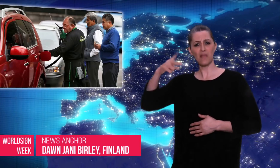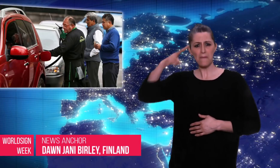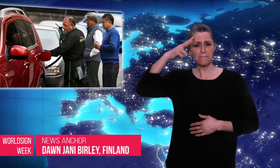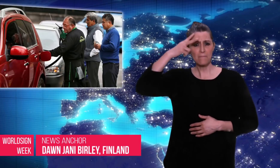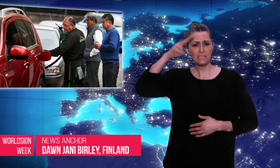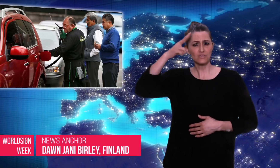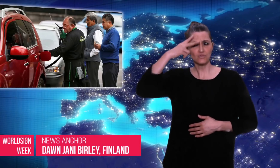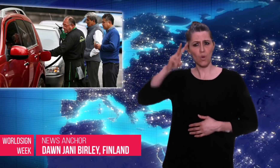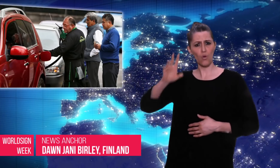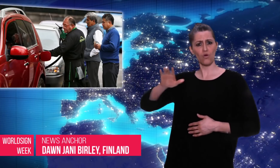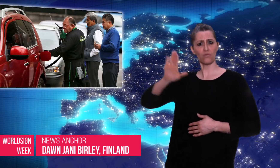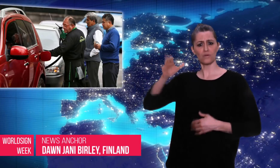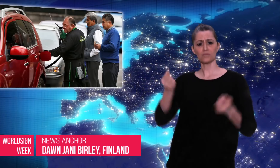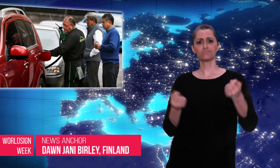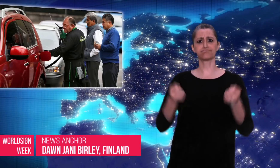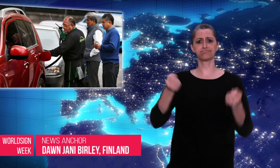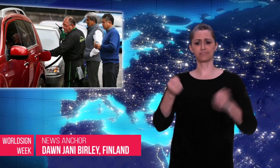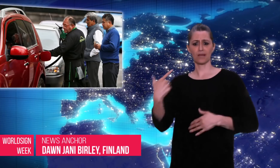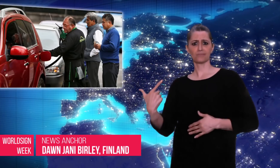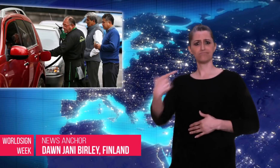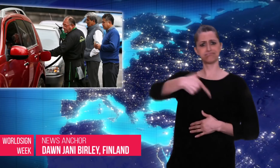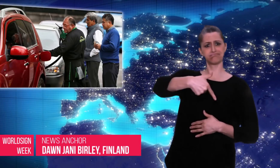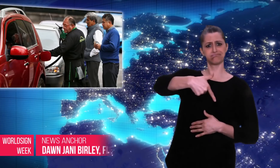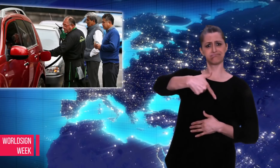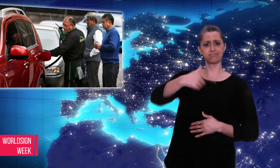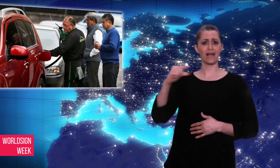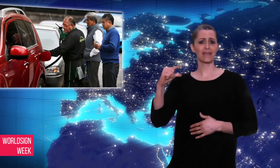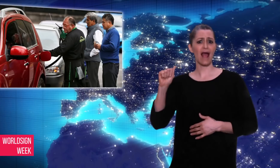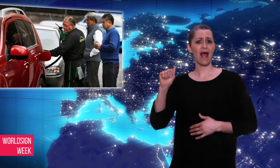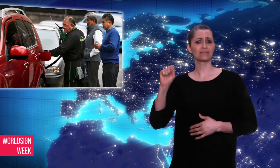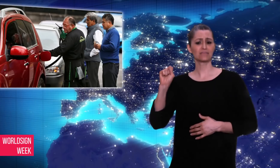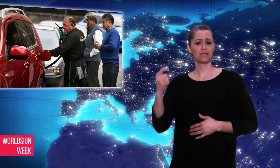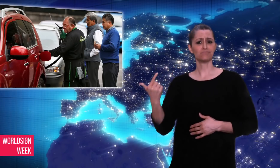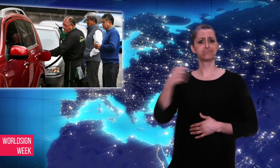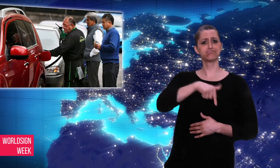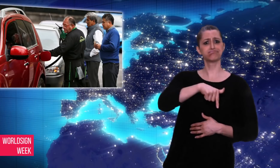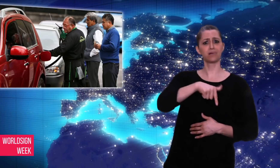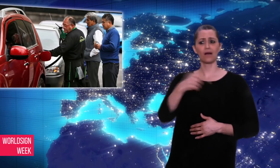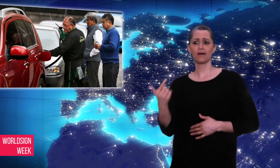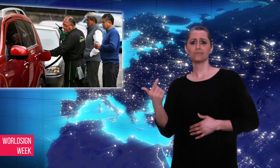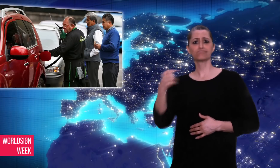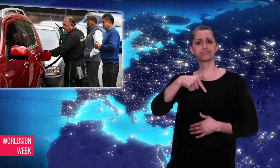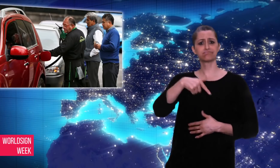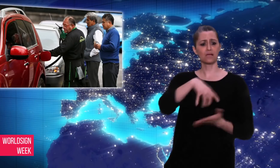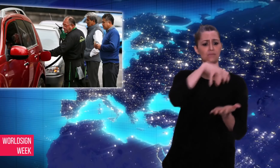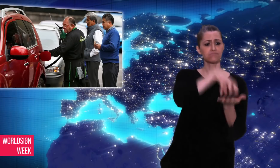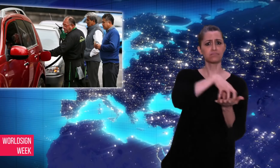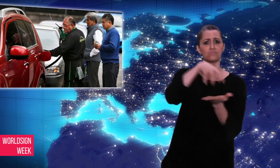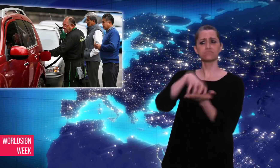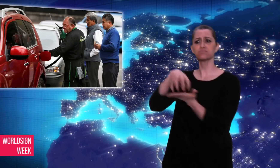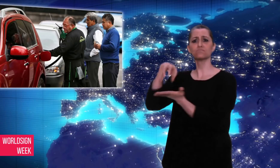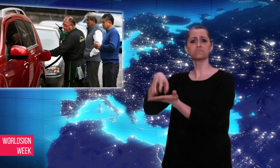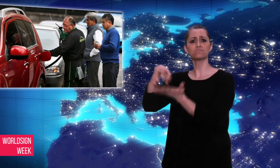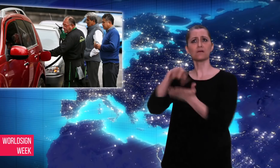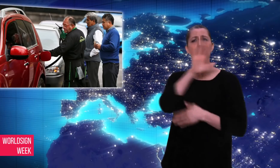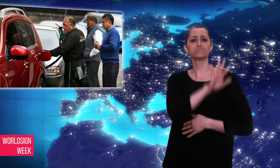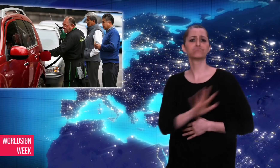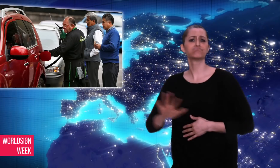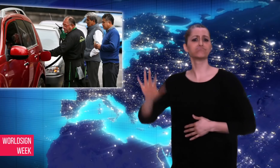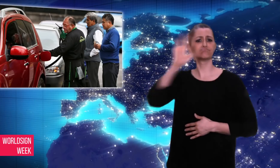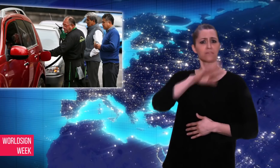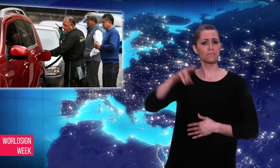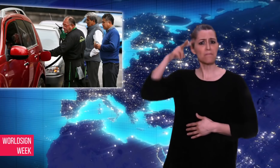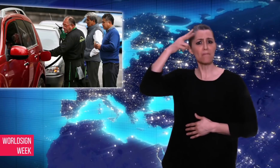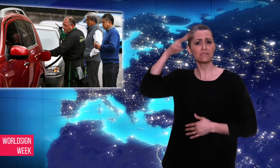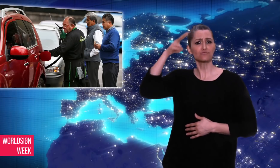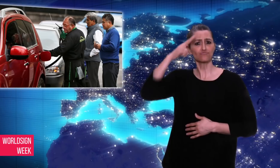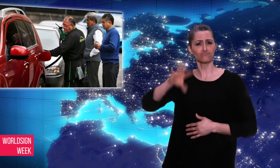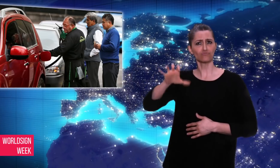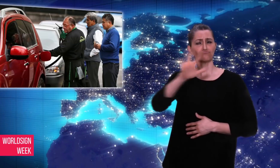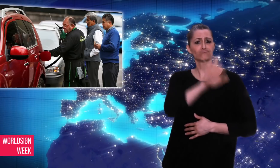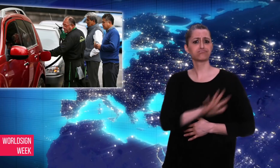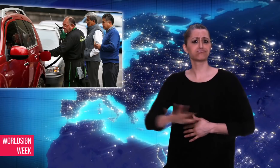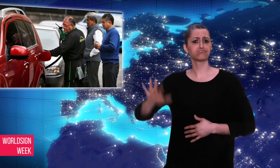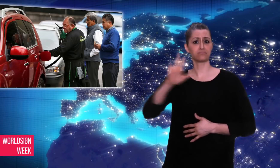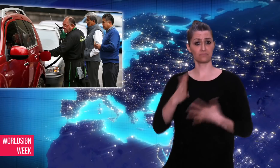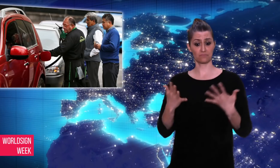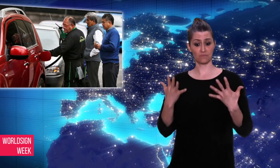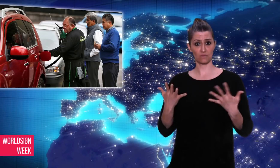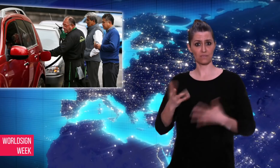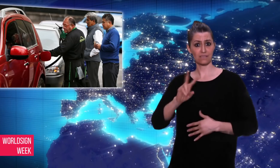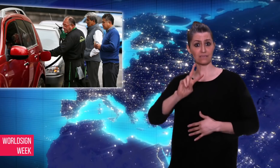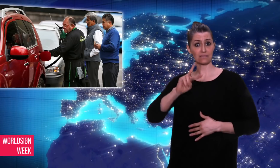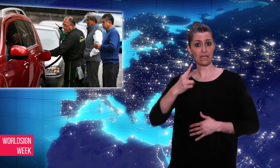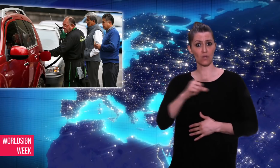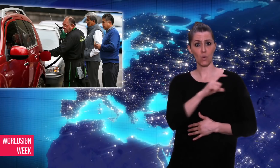Dawn: Mexico is in the second week of a fuel shortage with